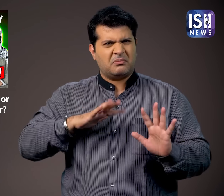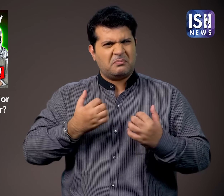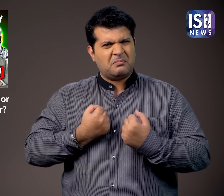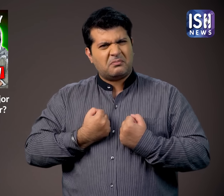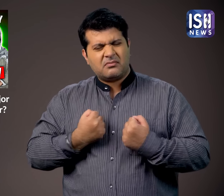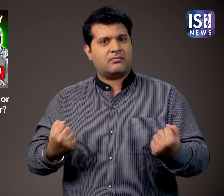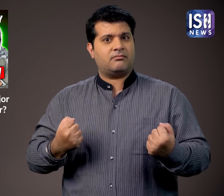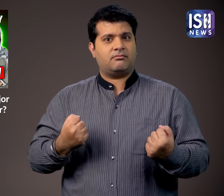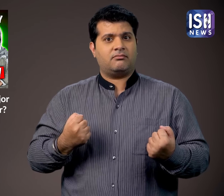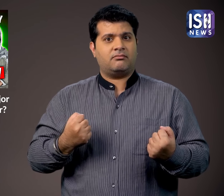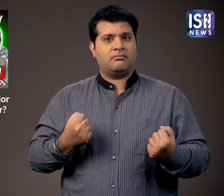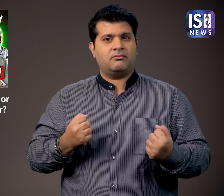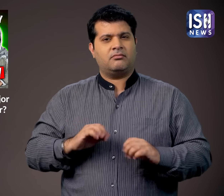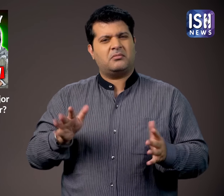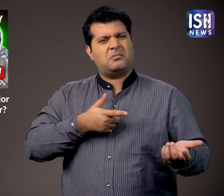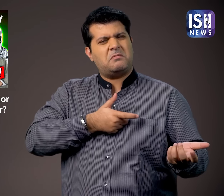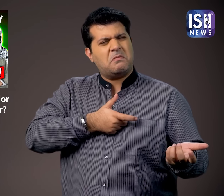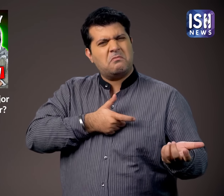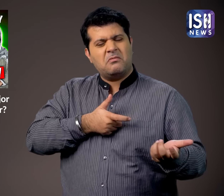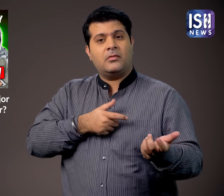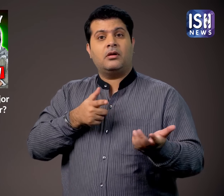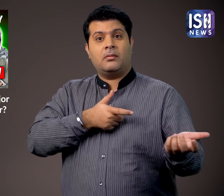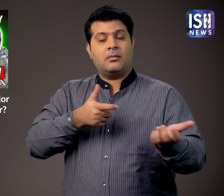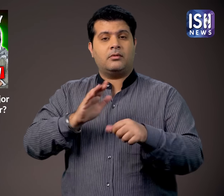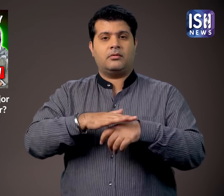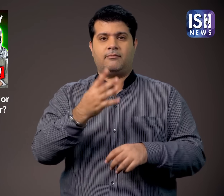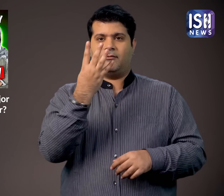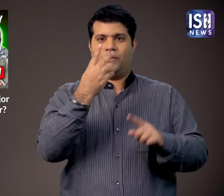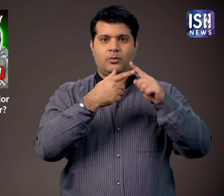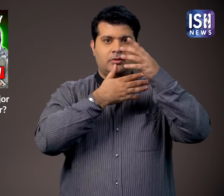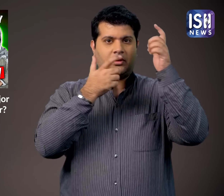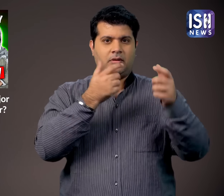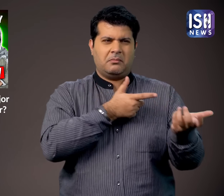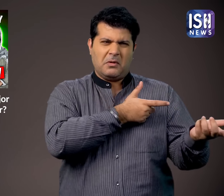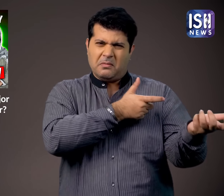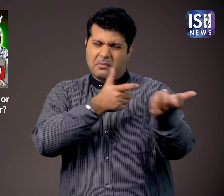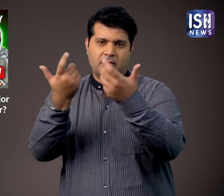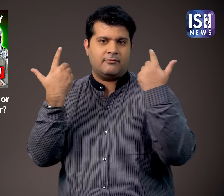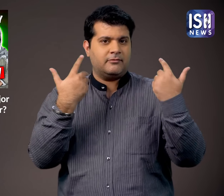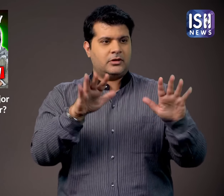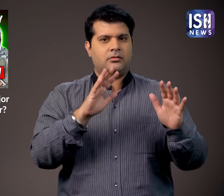He fought fiercely. Despite his injury, he killed four terrorists.